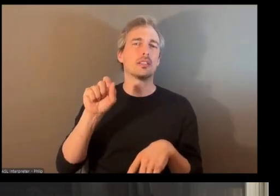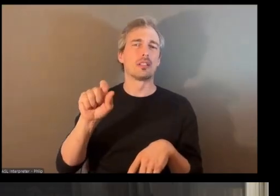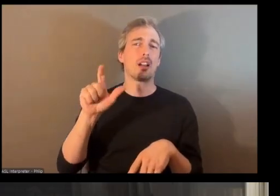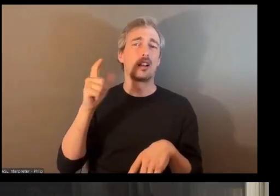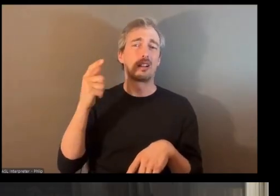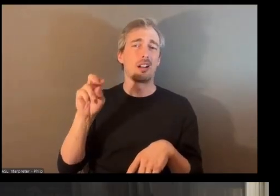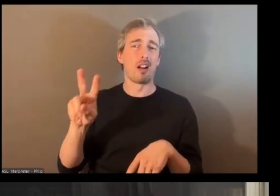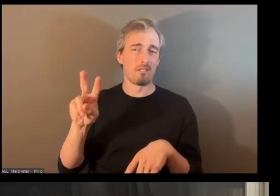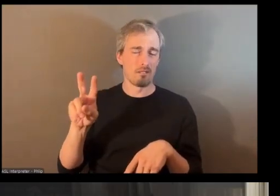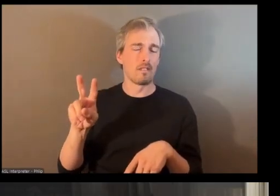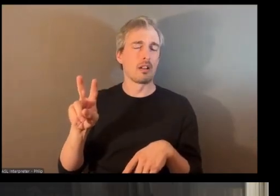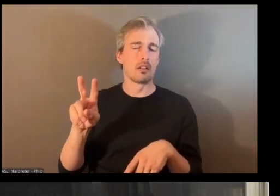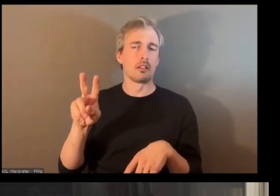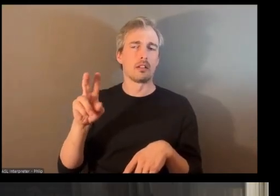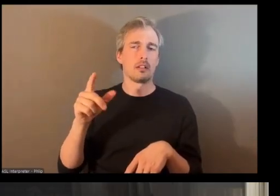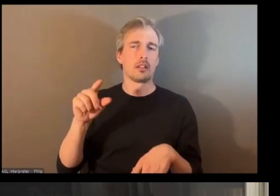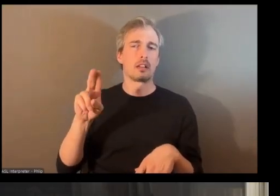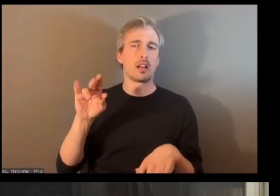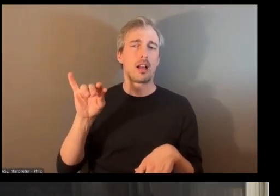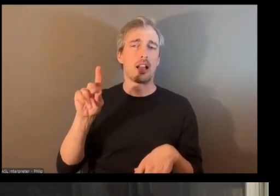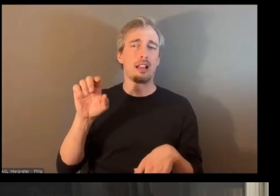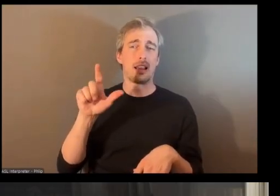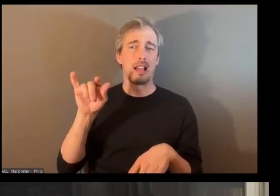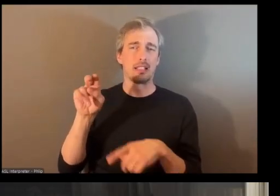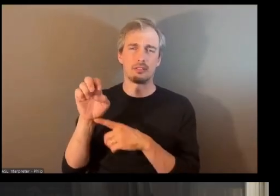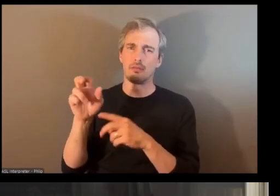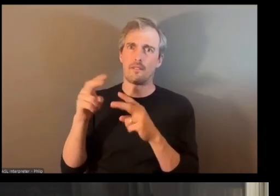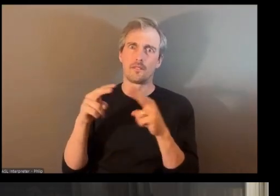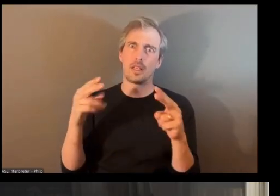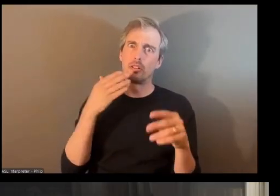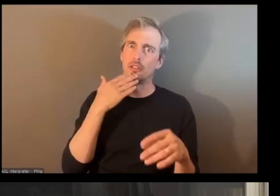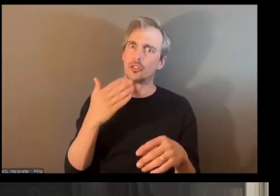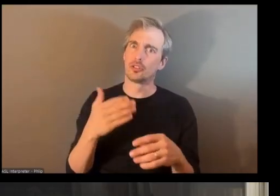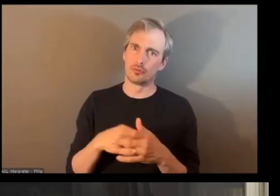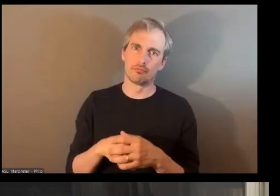But yeah. Testing. I love the echo chamber mention.